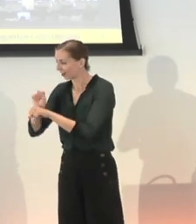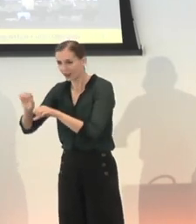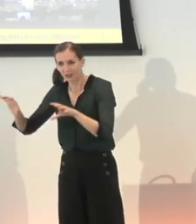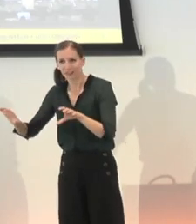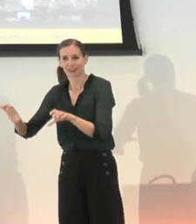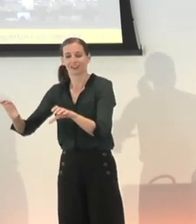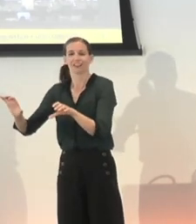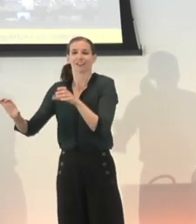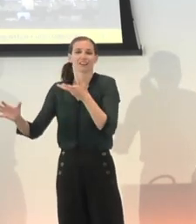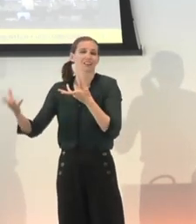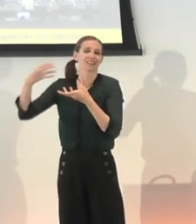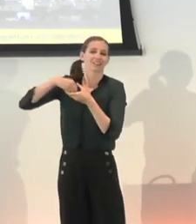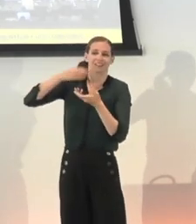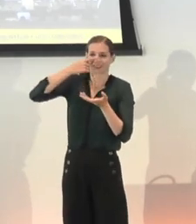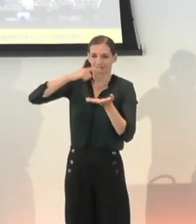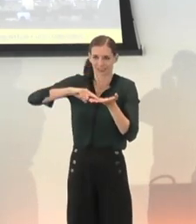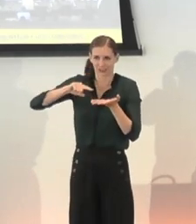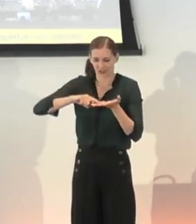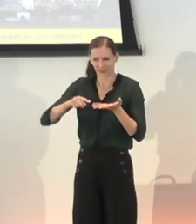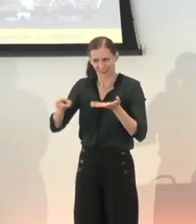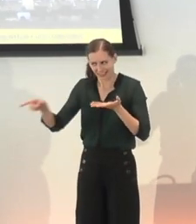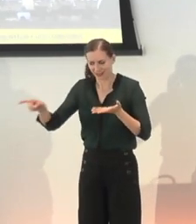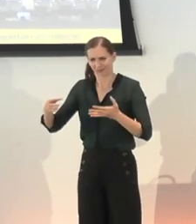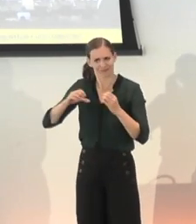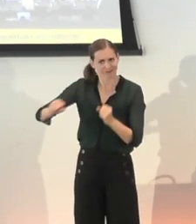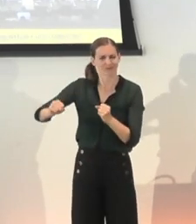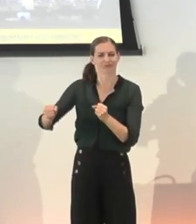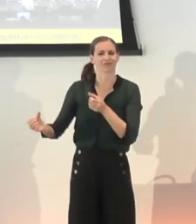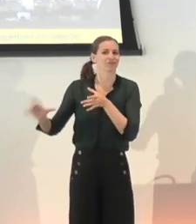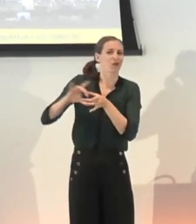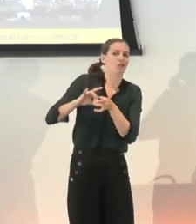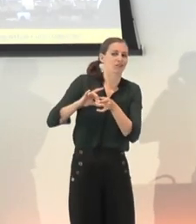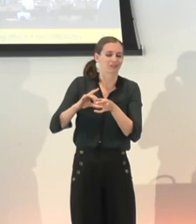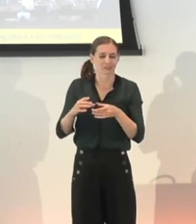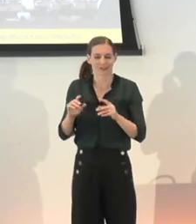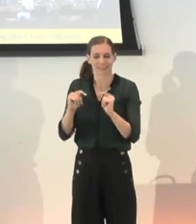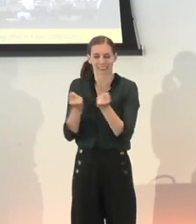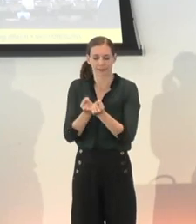understand they are a part of it. An obvious question people raise is do you have the same